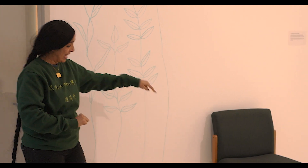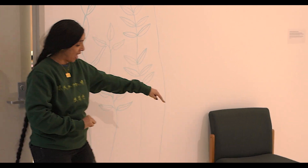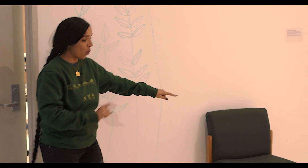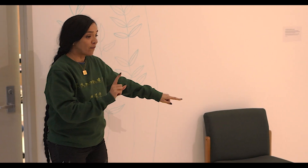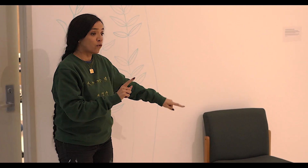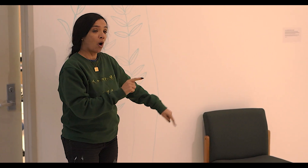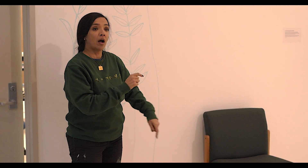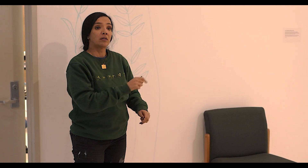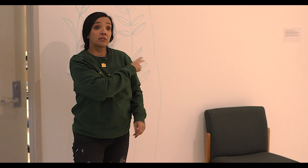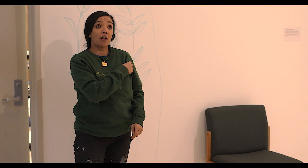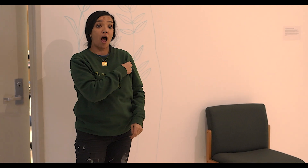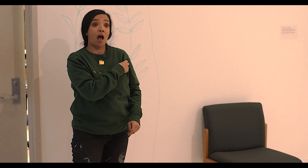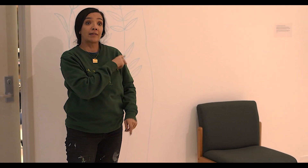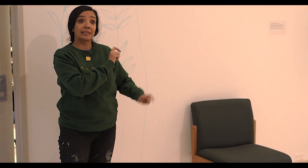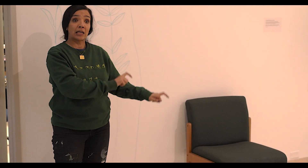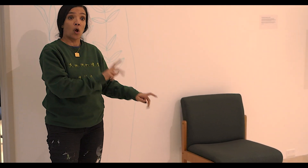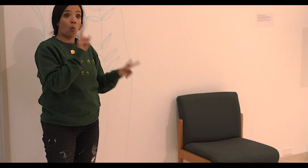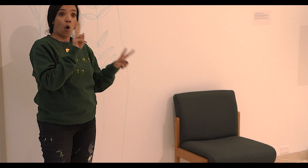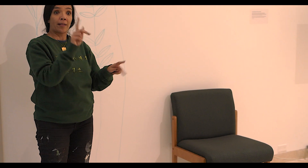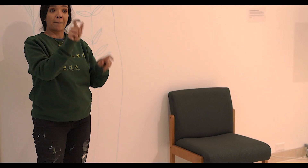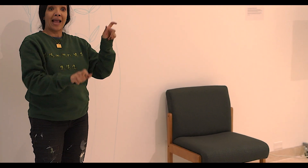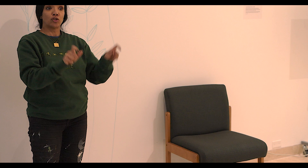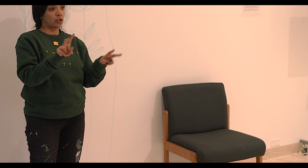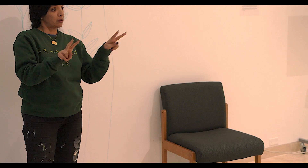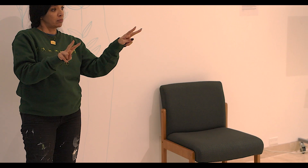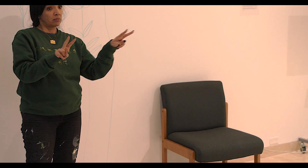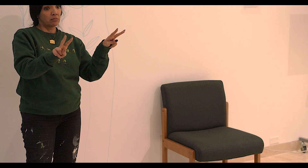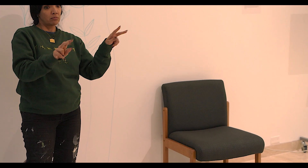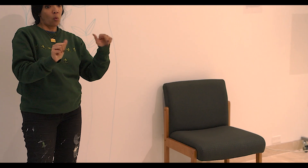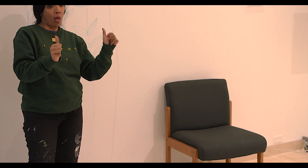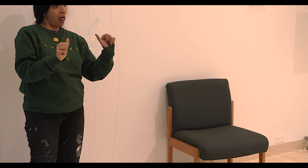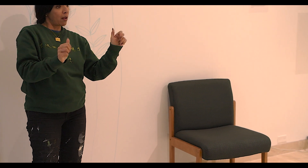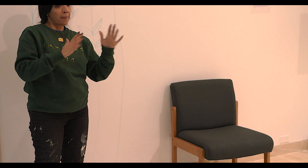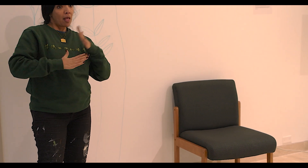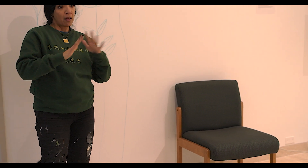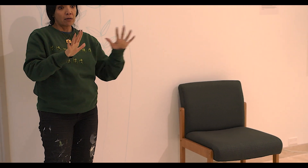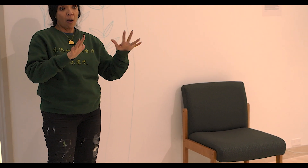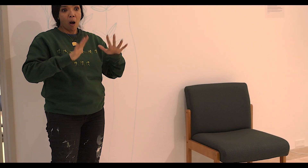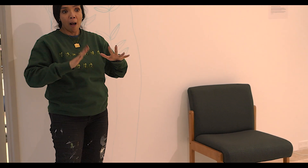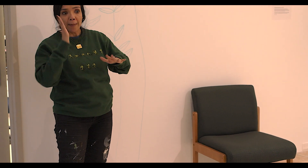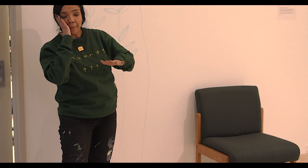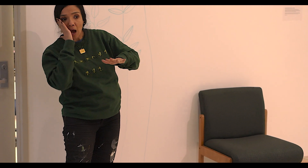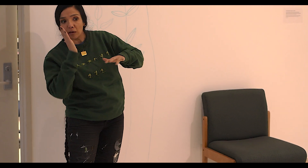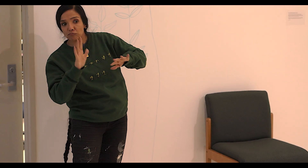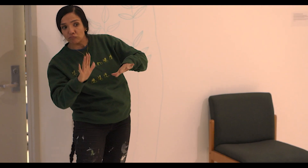This is a chair, and this represents where the staff would sit in the corridors, outside the patient's doors, to make sure